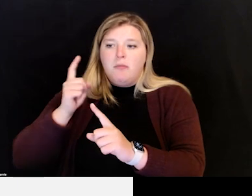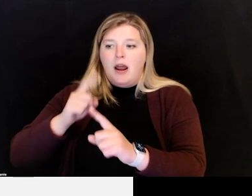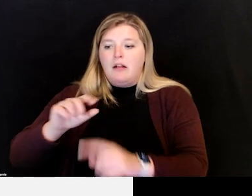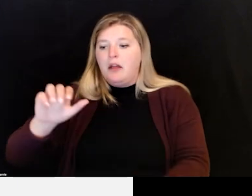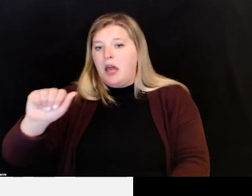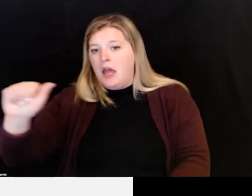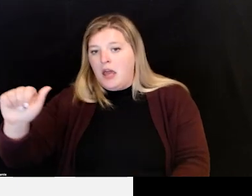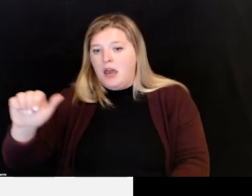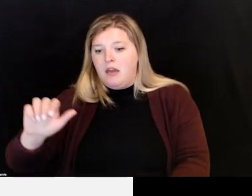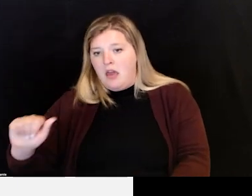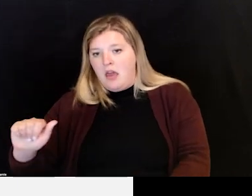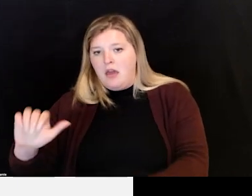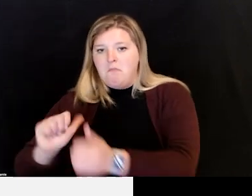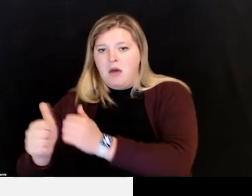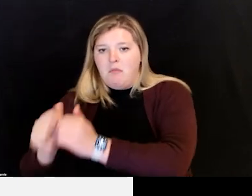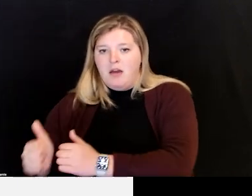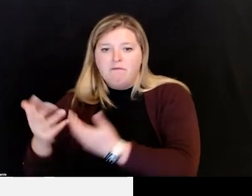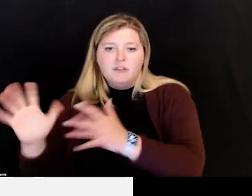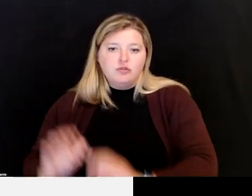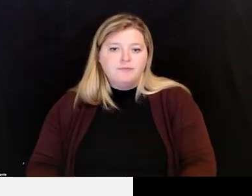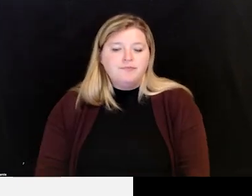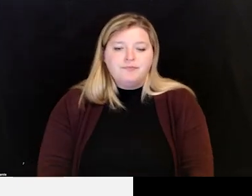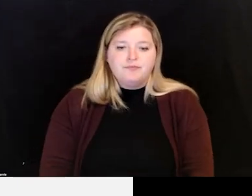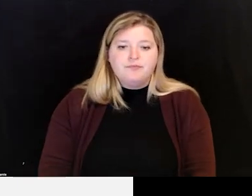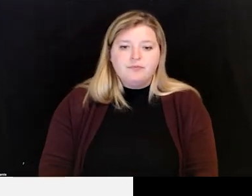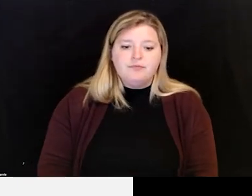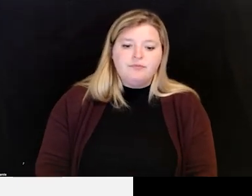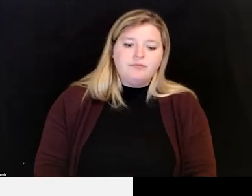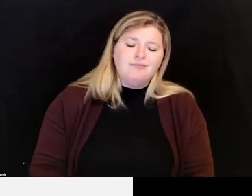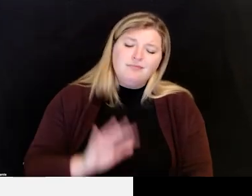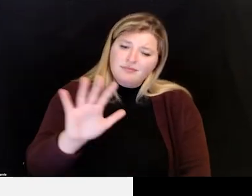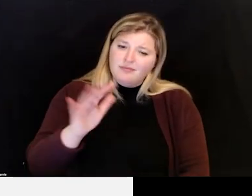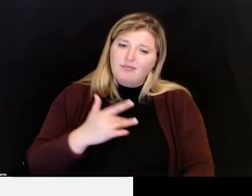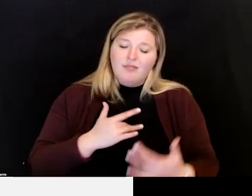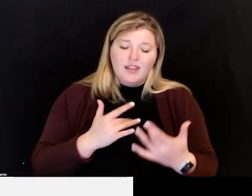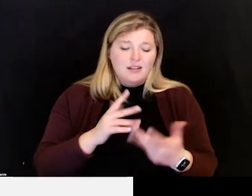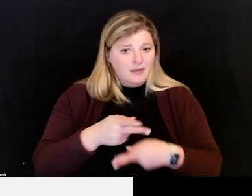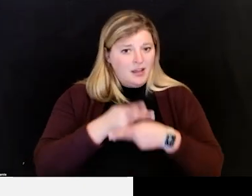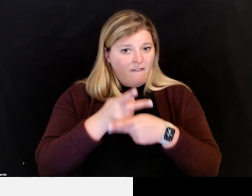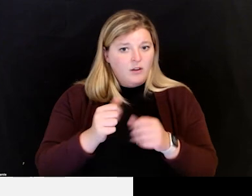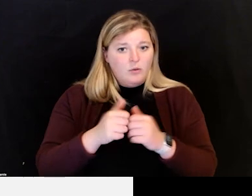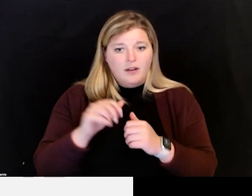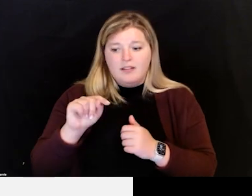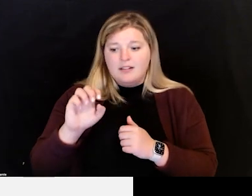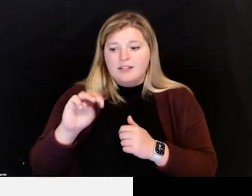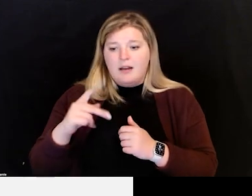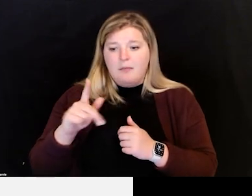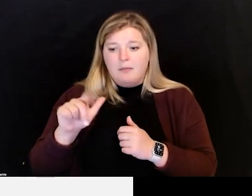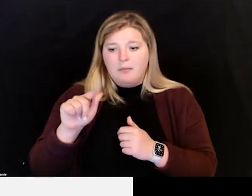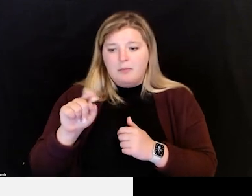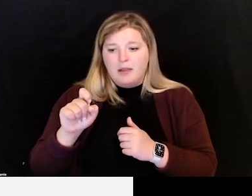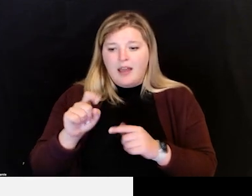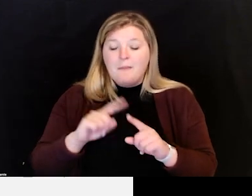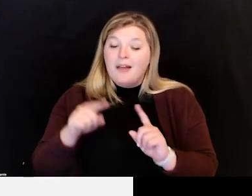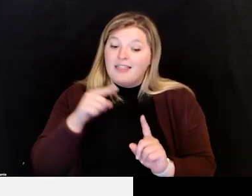So again, be wary of templates. And also, this is a very excellent case